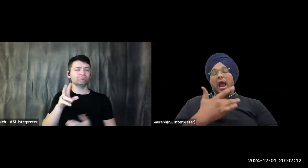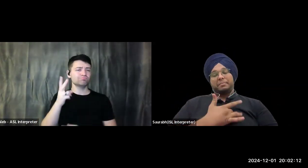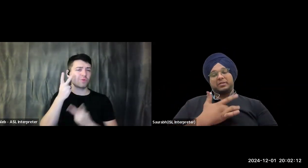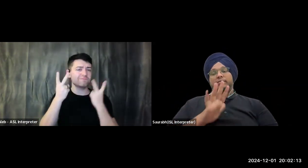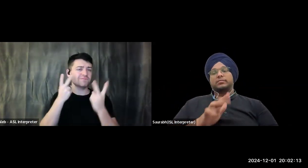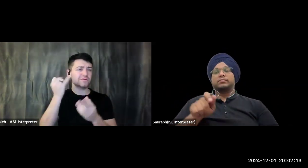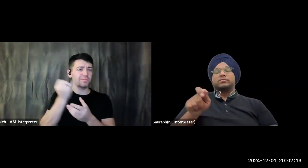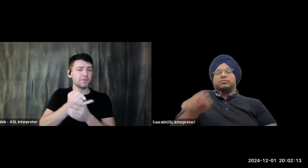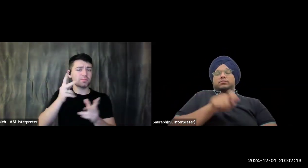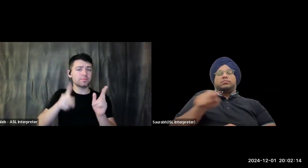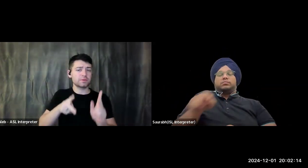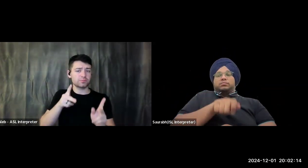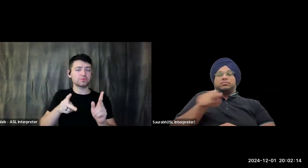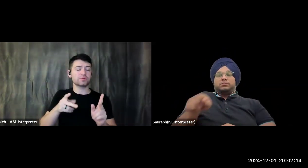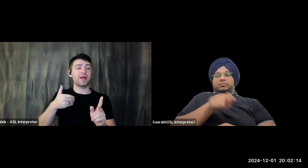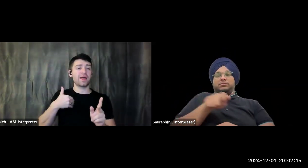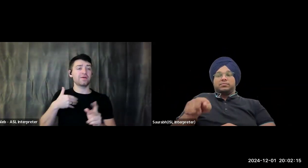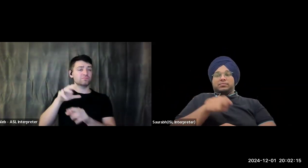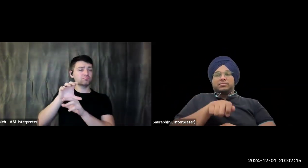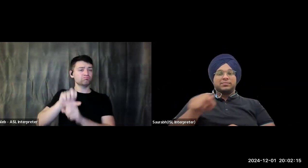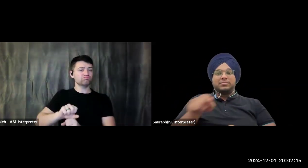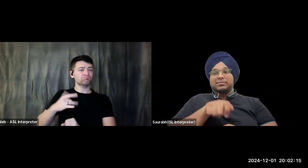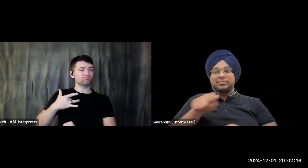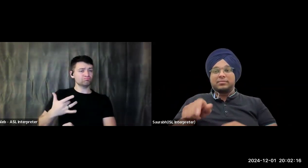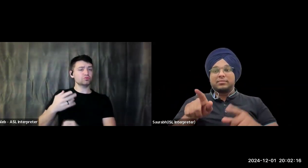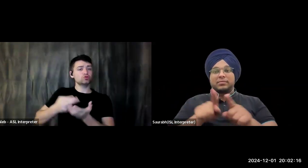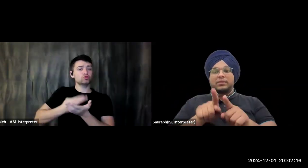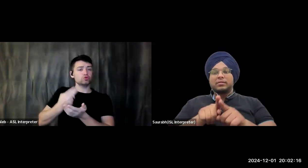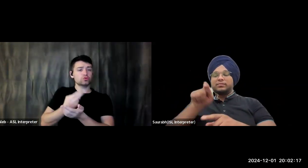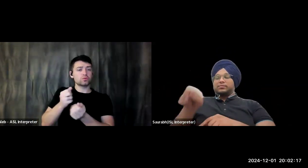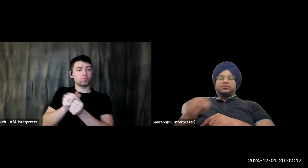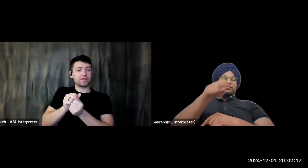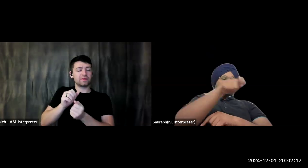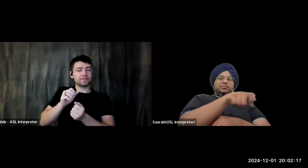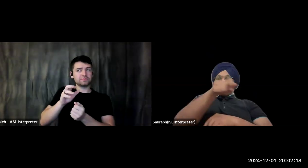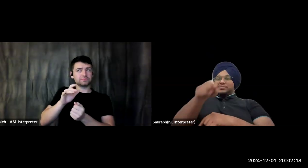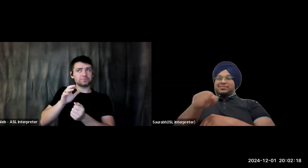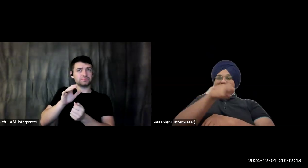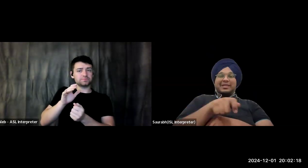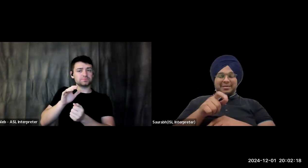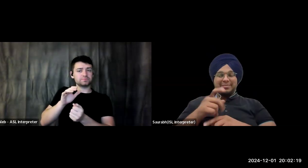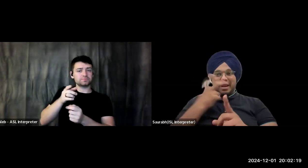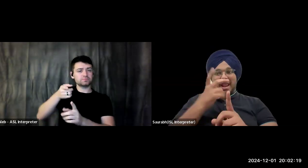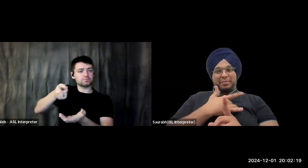The white cane also they used like this and this Okay.